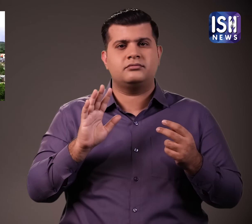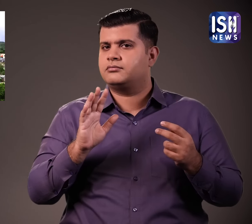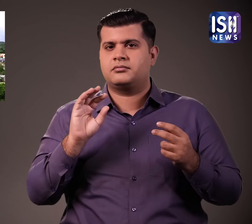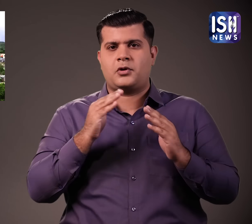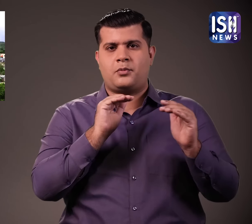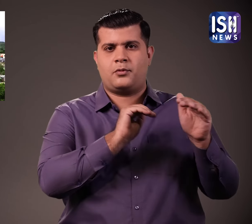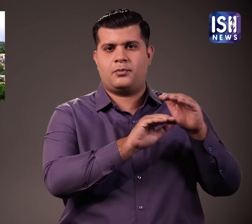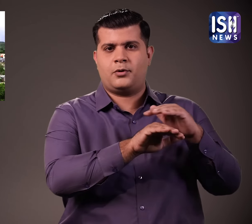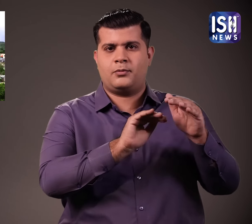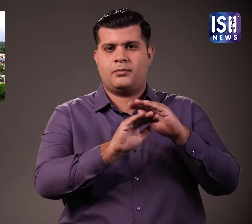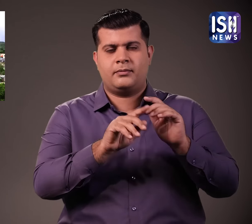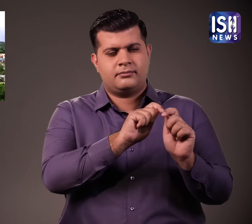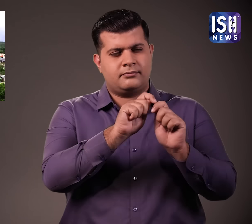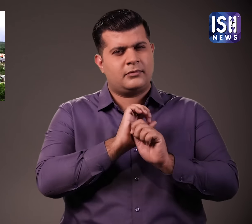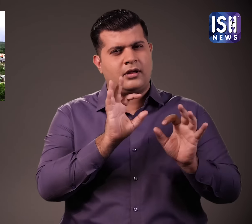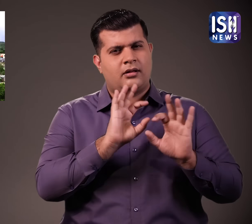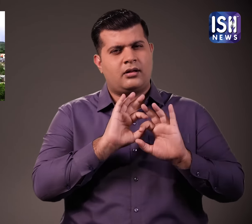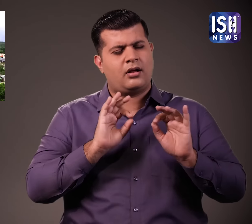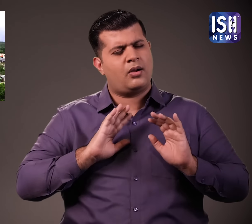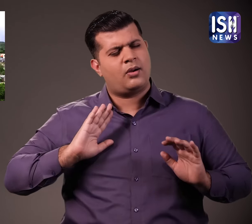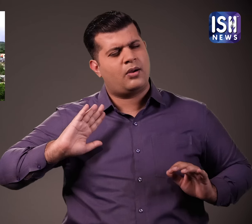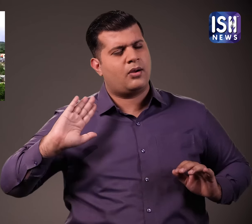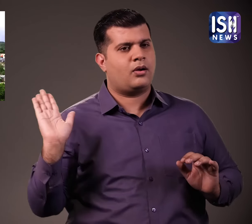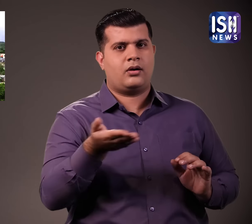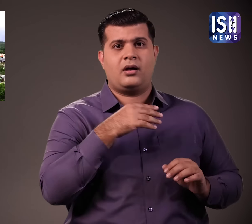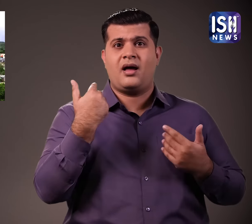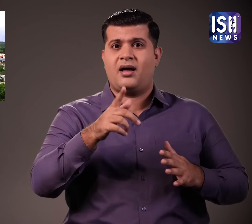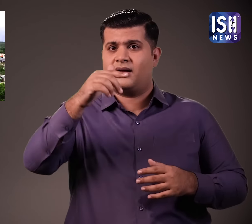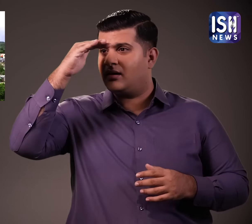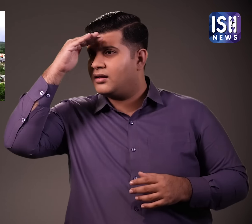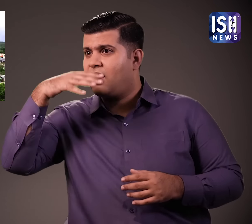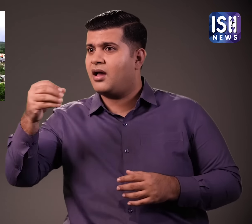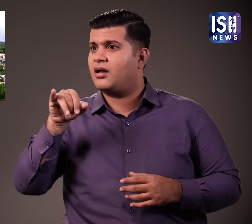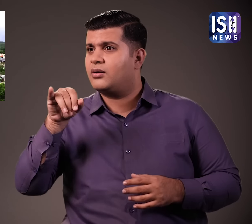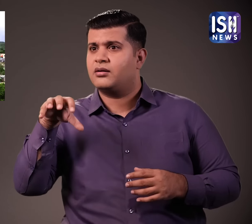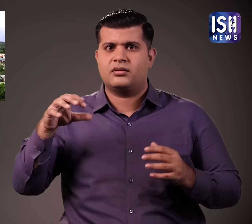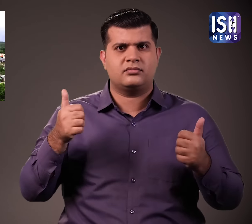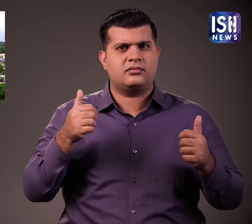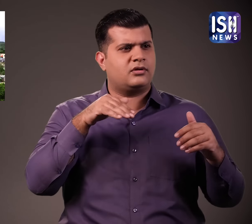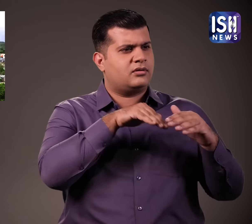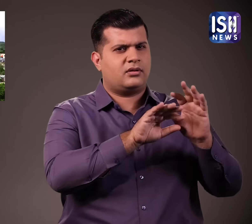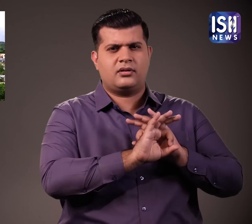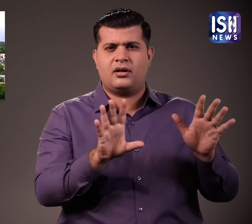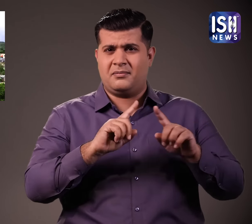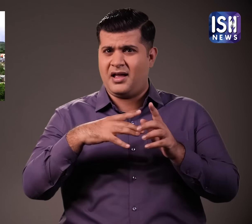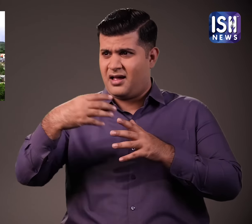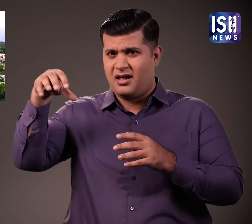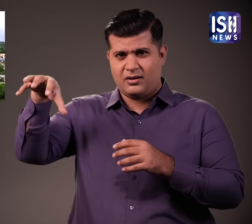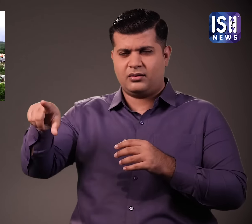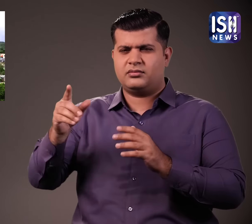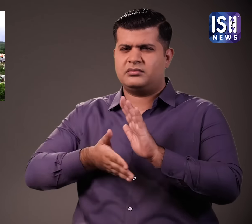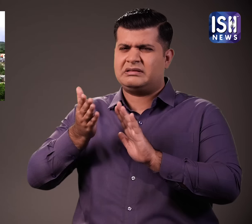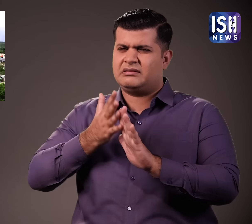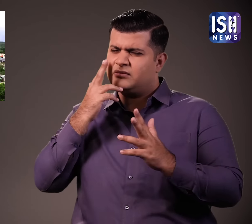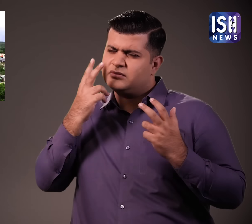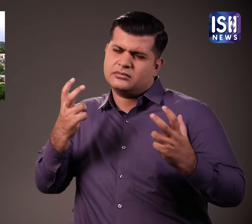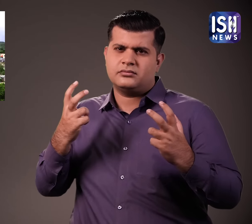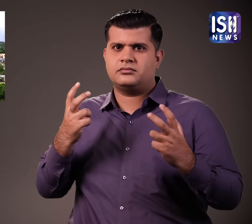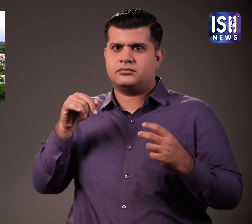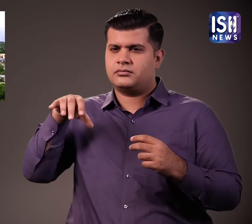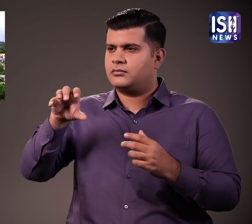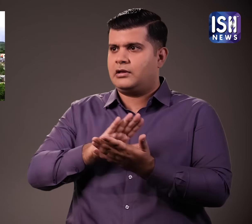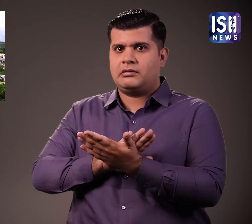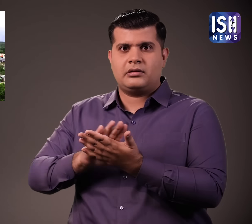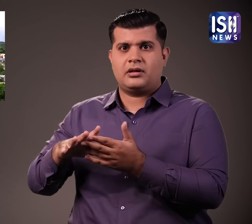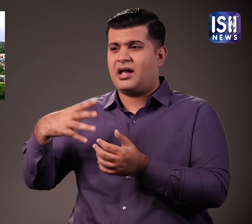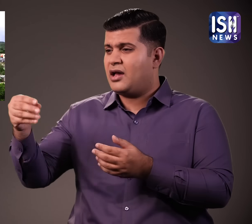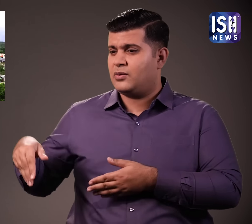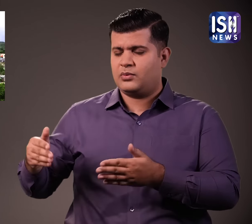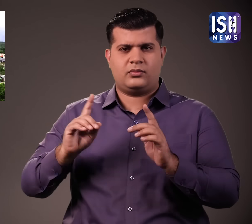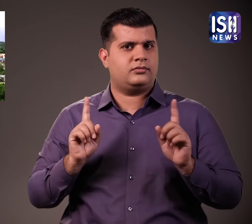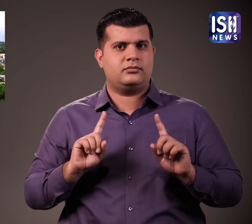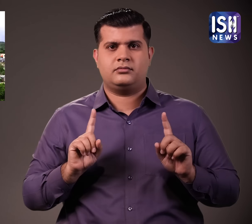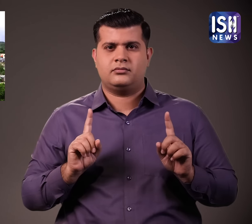Now there toilets inside each home. The village is extremely clean now.